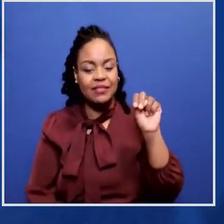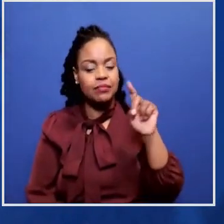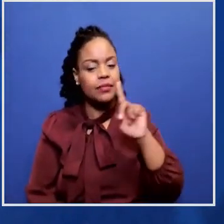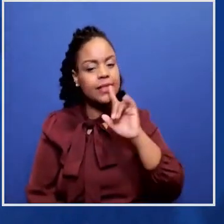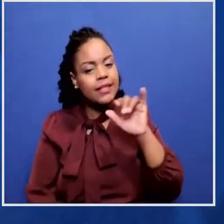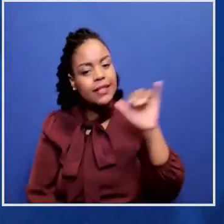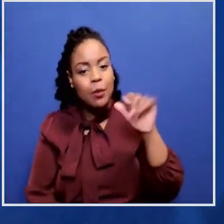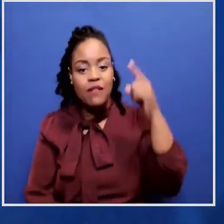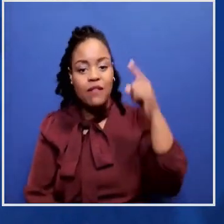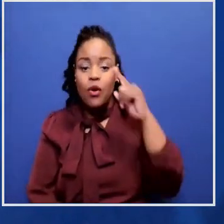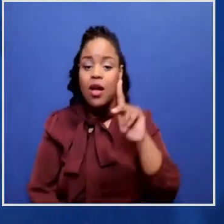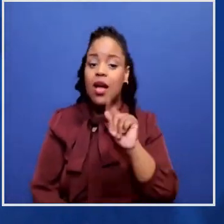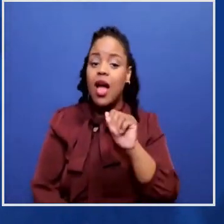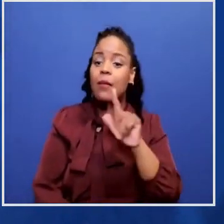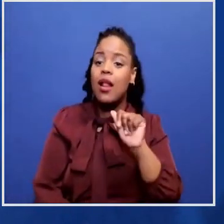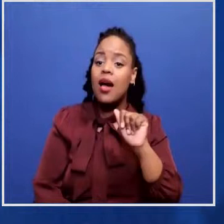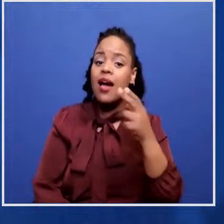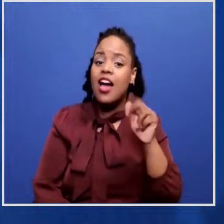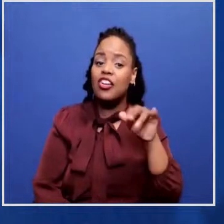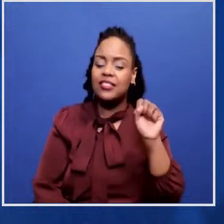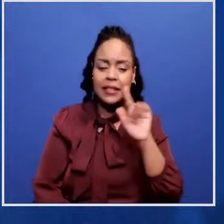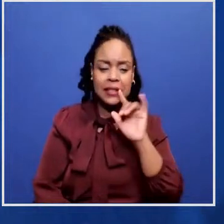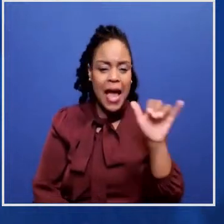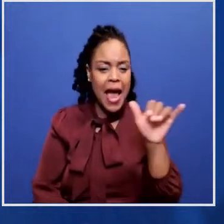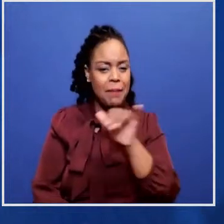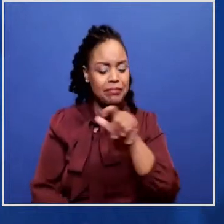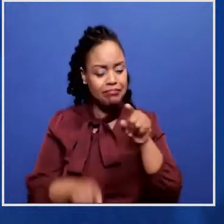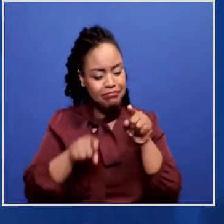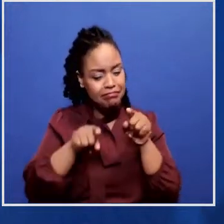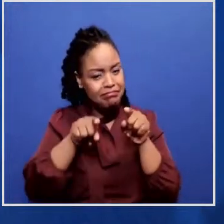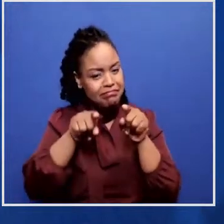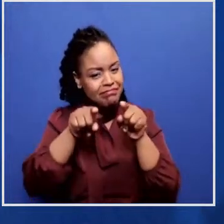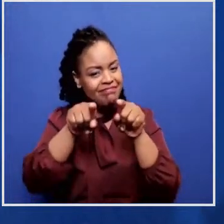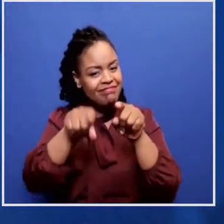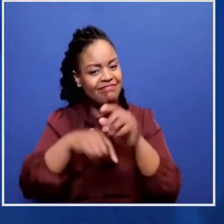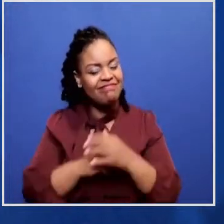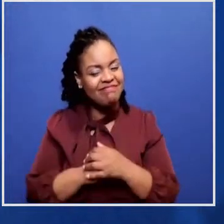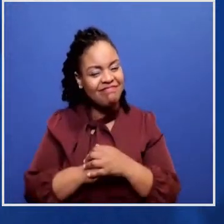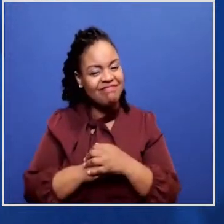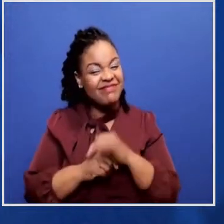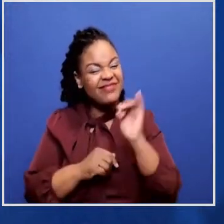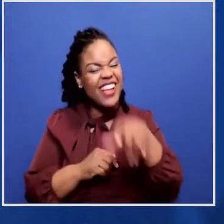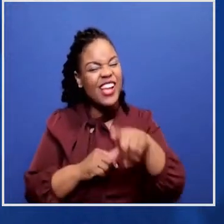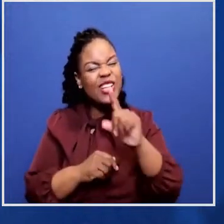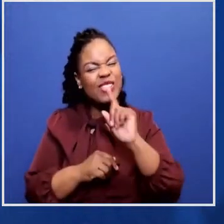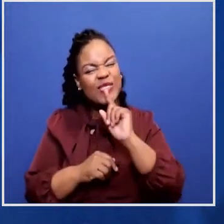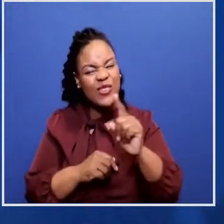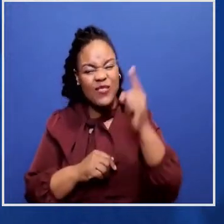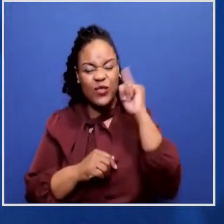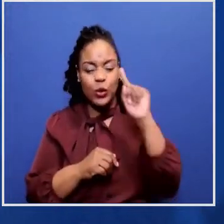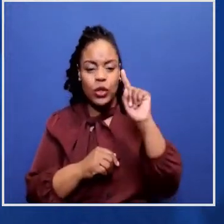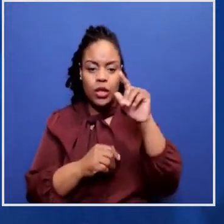AND THAT IS ALSO TRUE FOR KAMALA HARRIS.